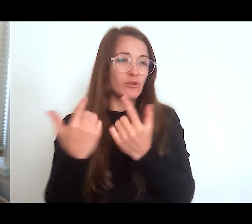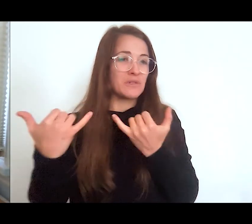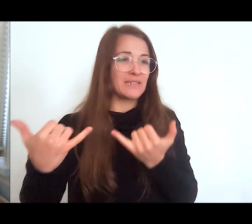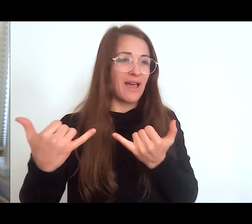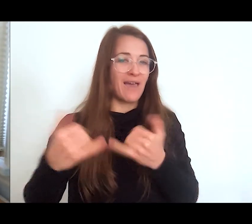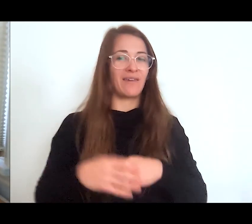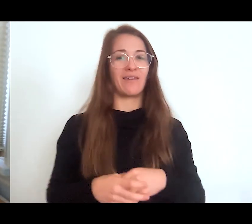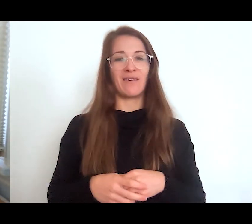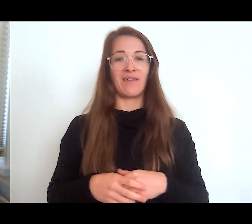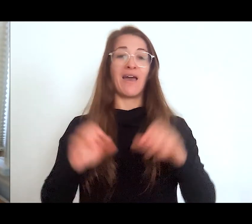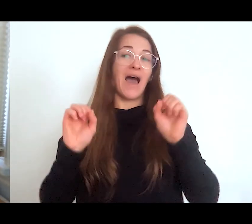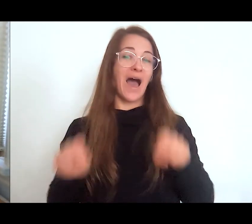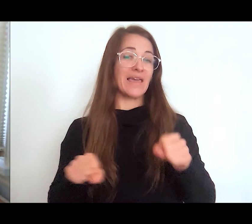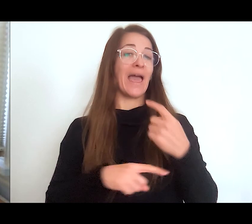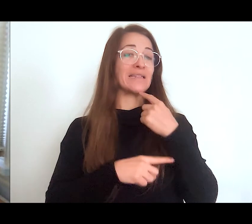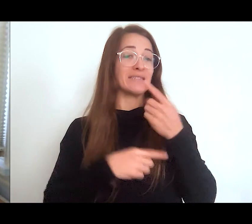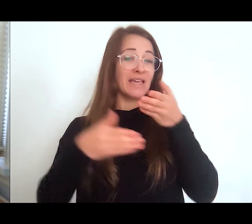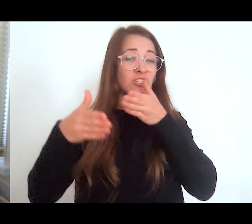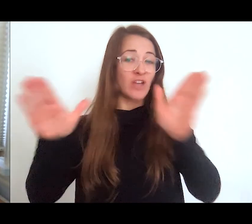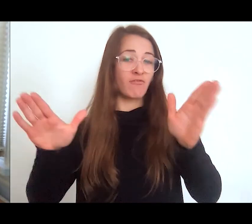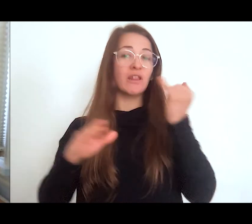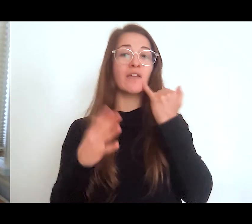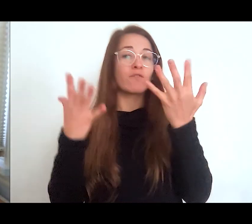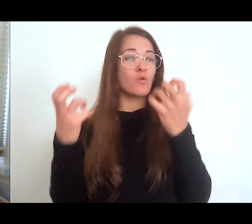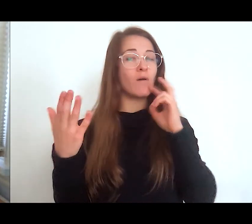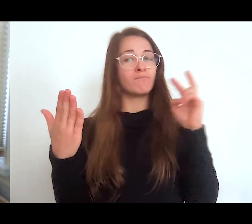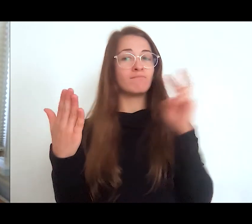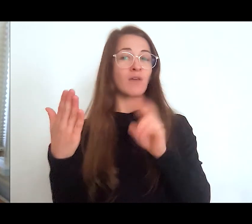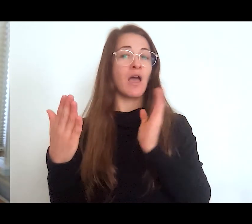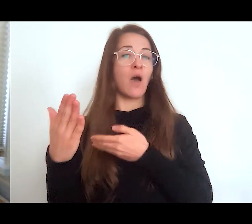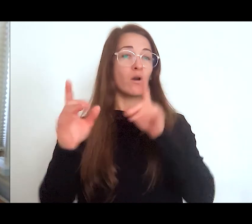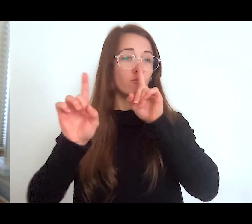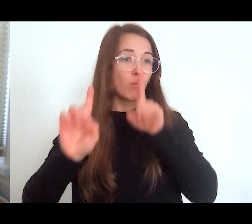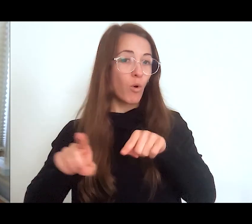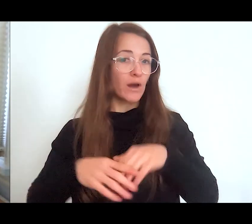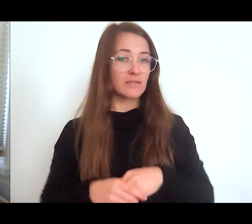WE HAVE A SMALLER SAMPLING HERE TODAY. I CAN SAY GENERALLY IF YOU LOOK